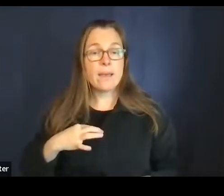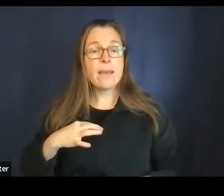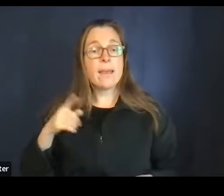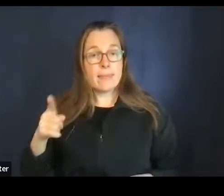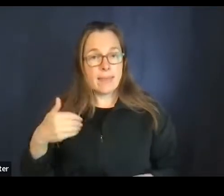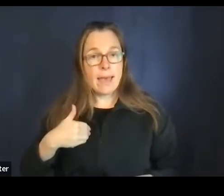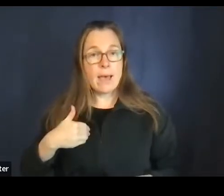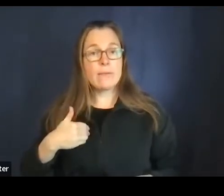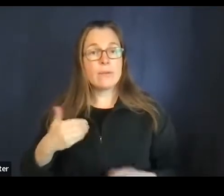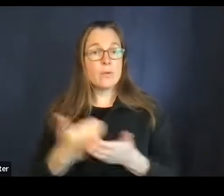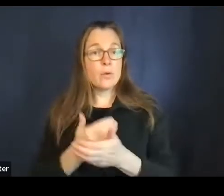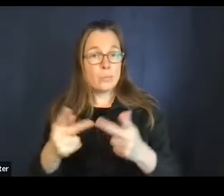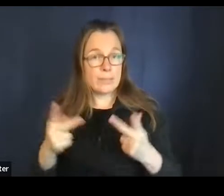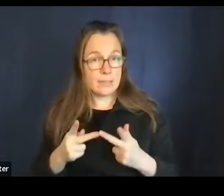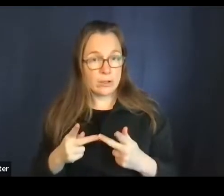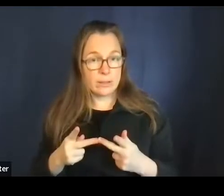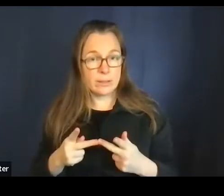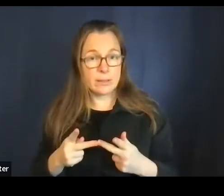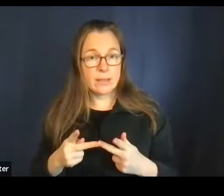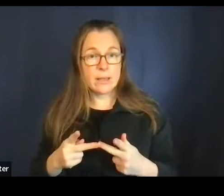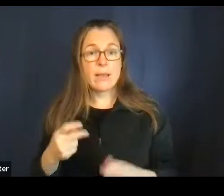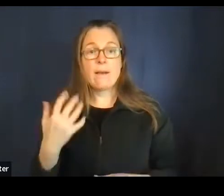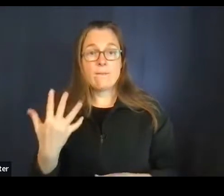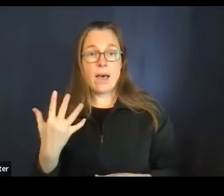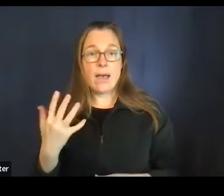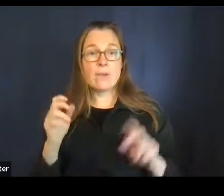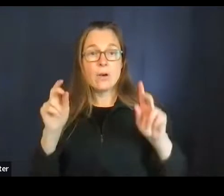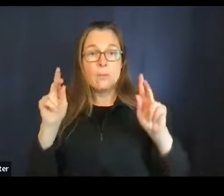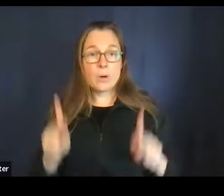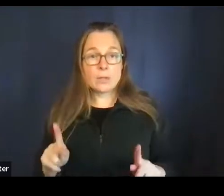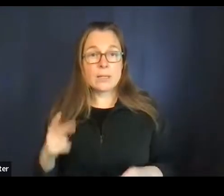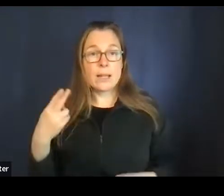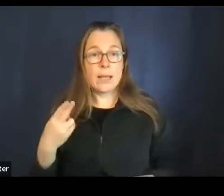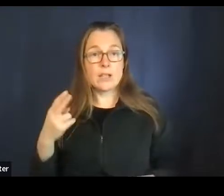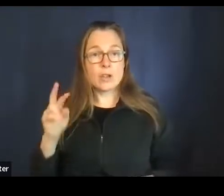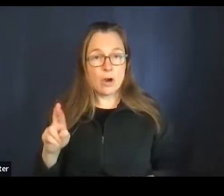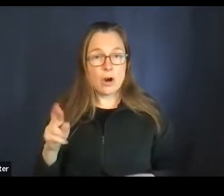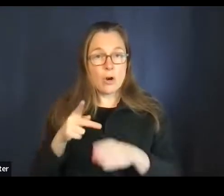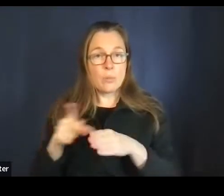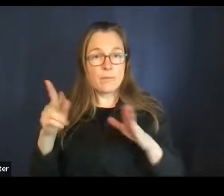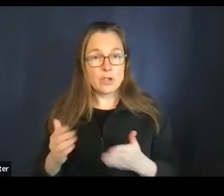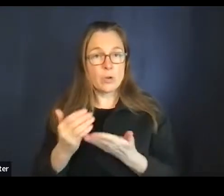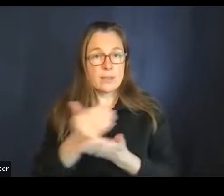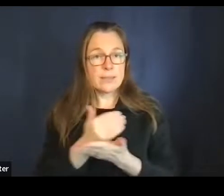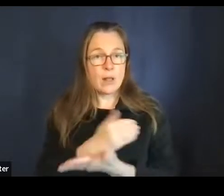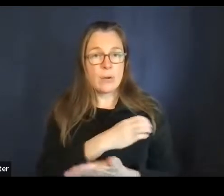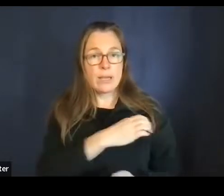of our human resource knowledge set, a 5 person human resource professional Salary Commission must be convened